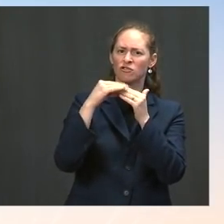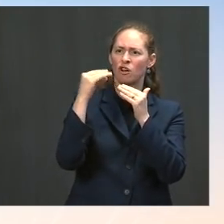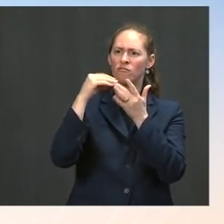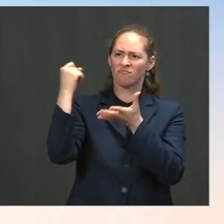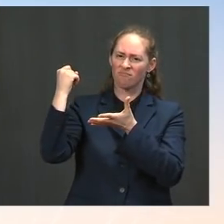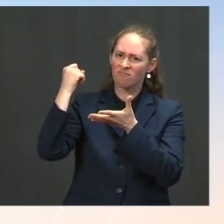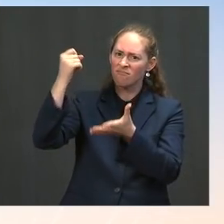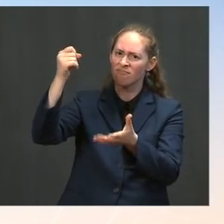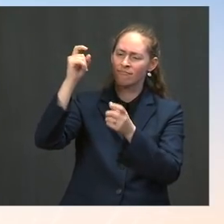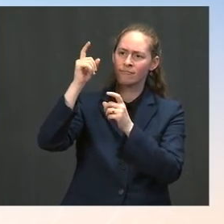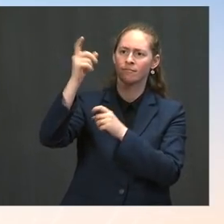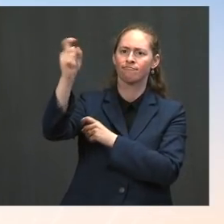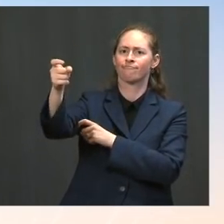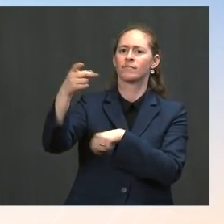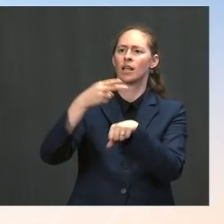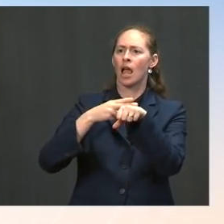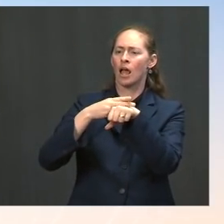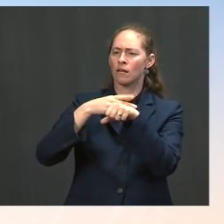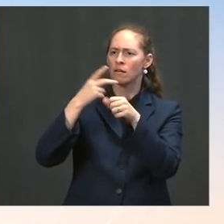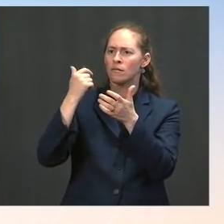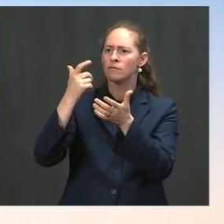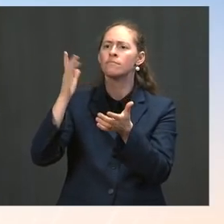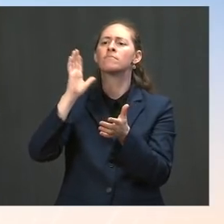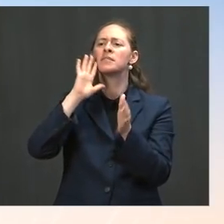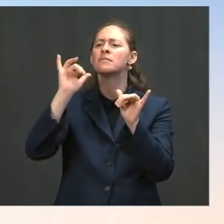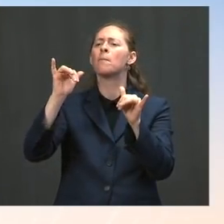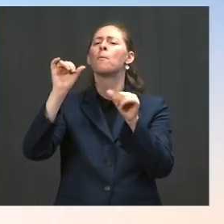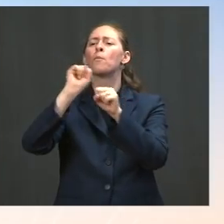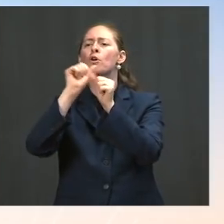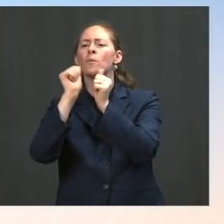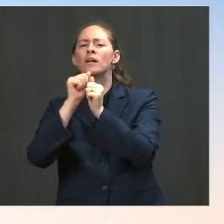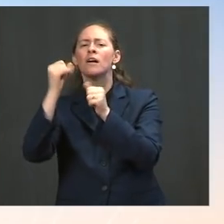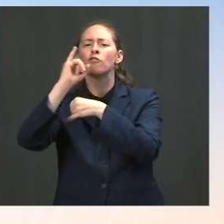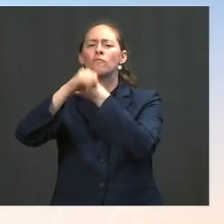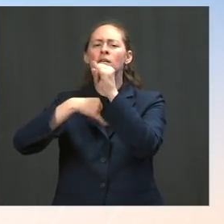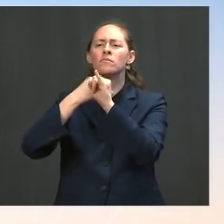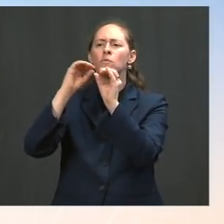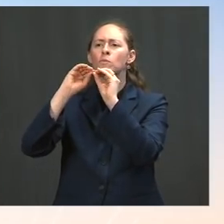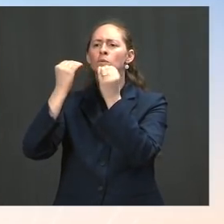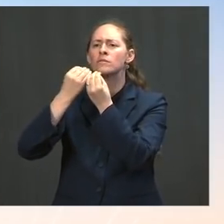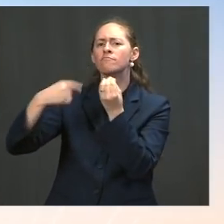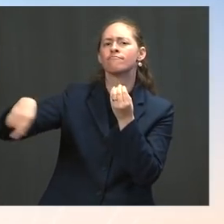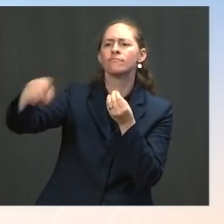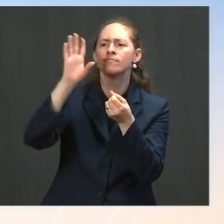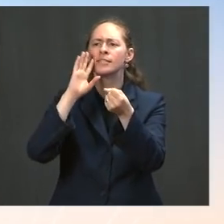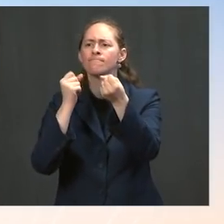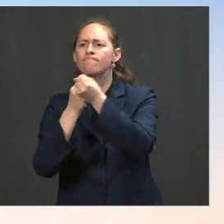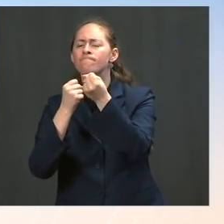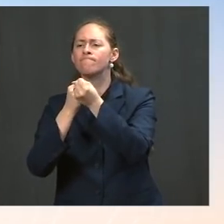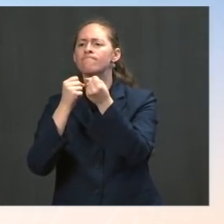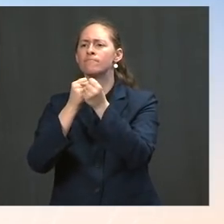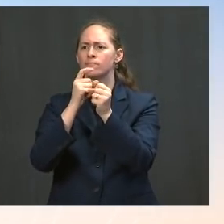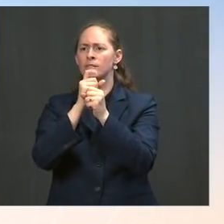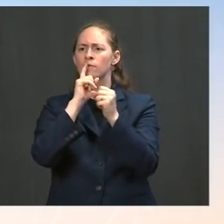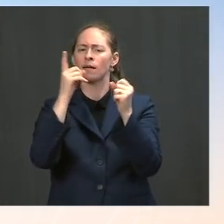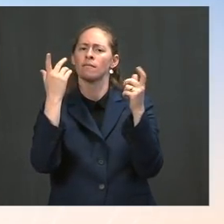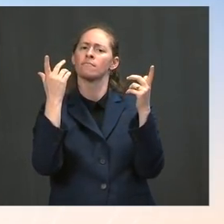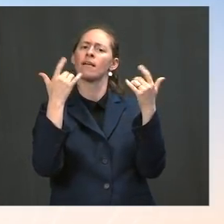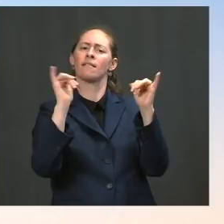with international organizations to support, in any way we can, fair and free elections in Haiti. The Press: Thank you, Jen. >> Ms. Psaki: Go ahead. The Press: Just, first of all, happy six months.